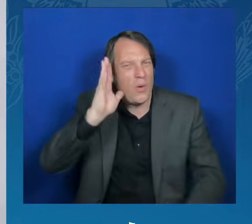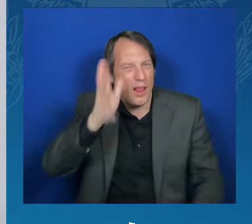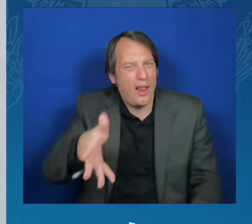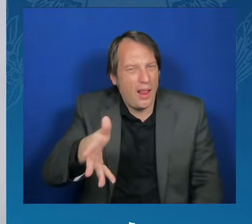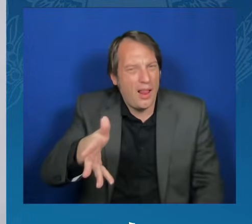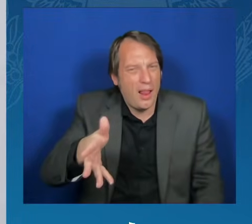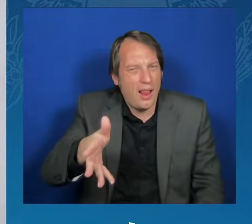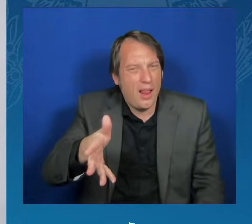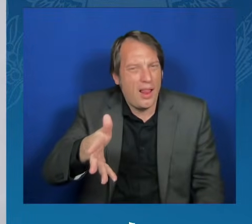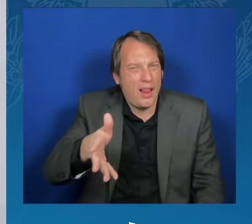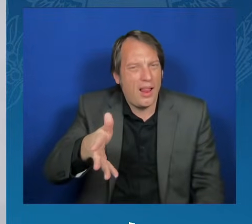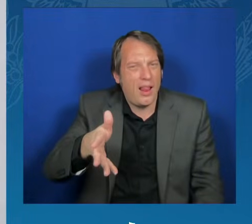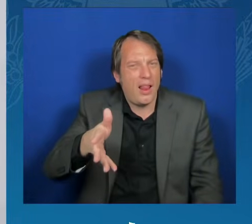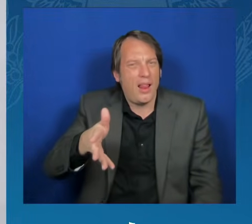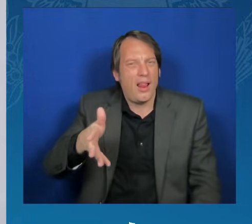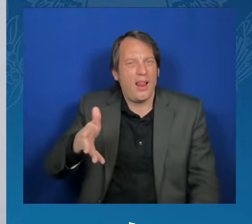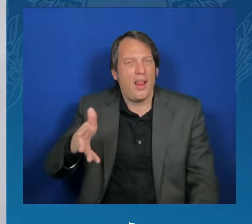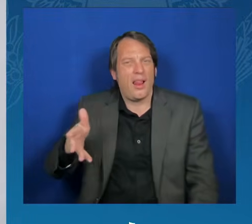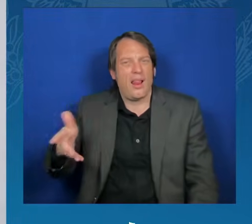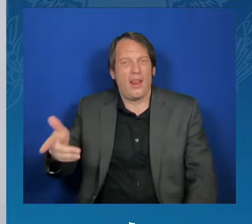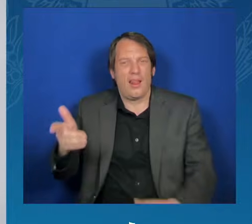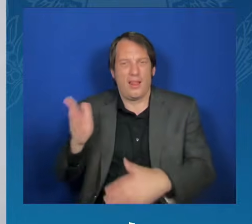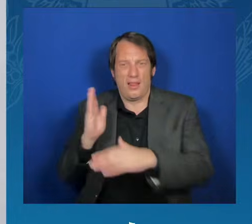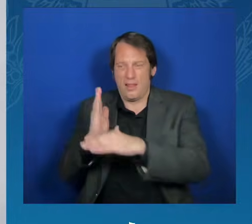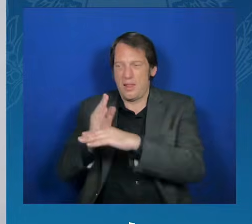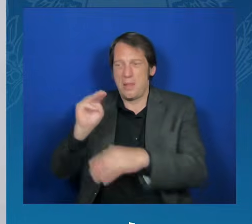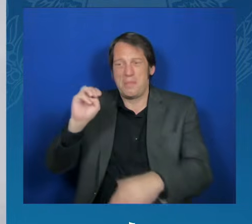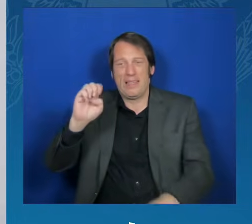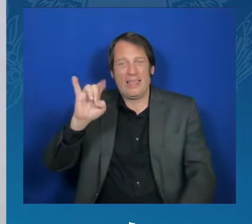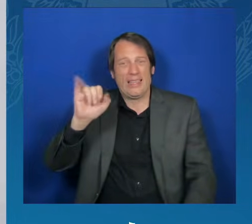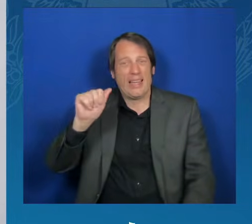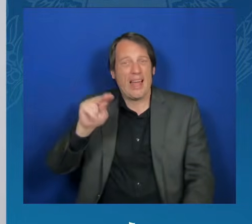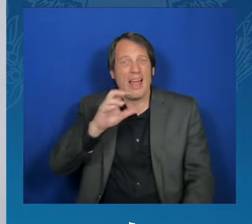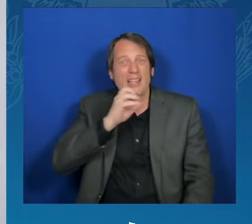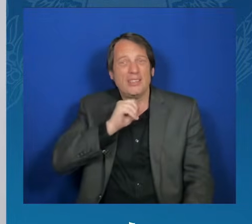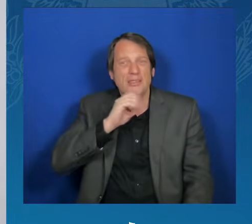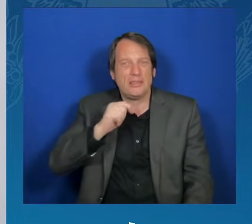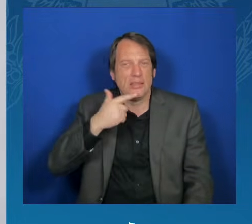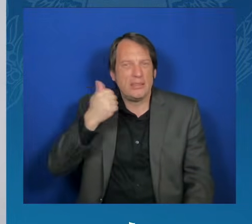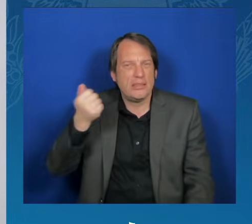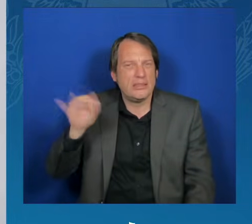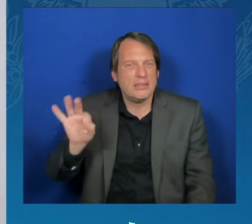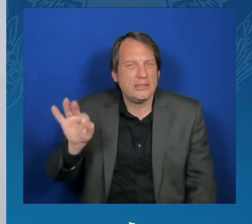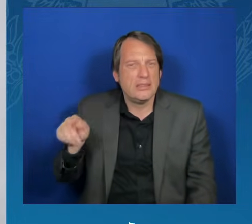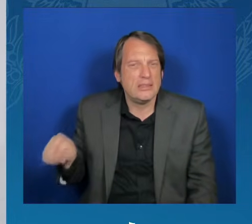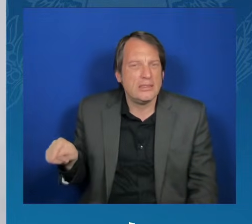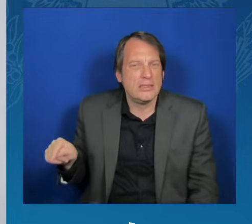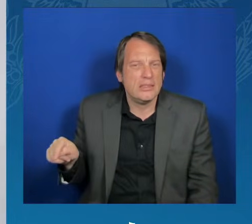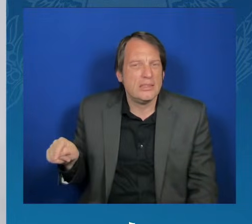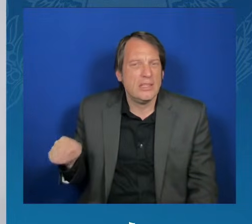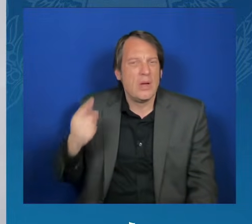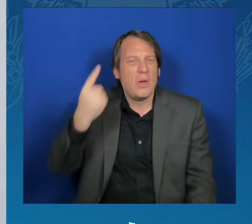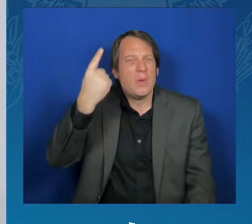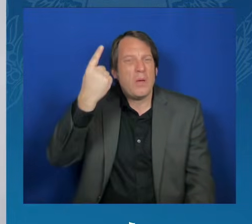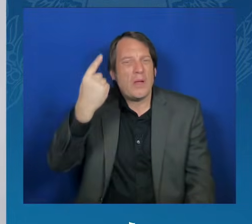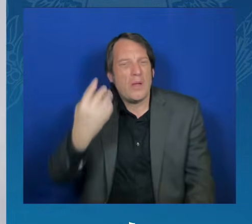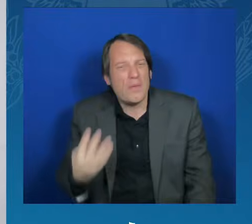By 2050, it is estimated that one in four people occupying place on Mother Earth will be on the continent of Africa.